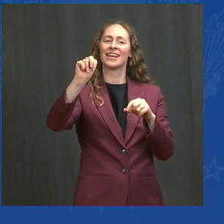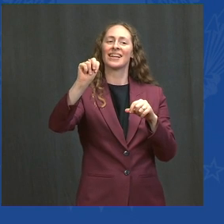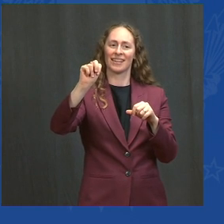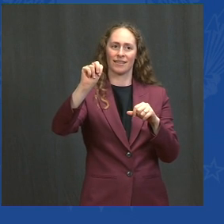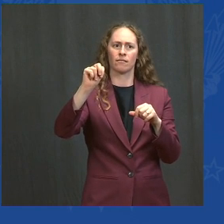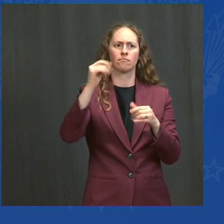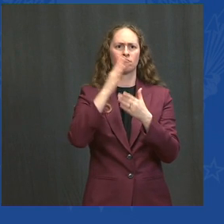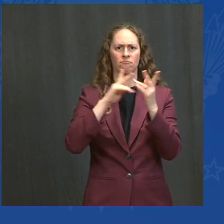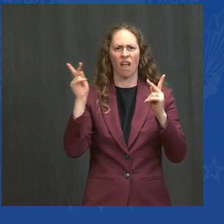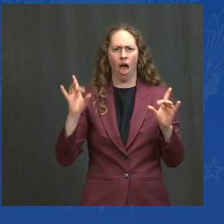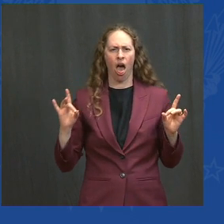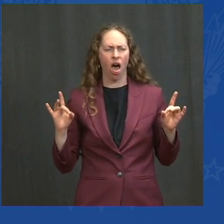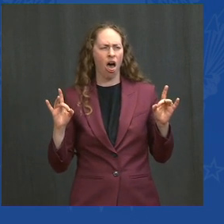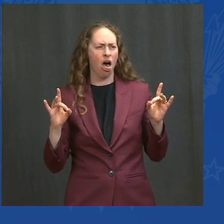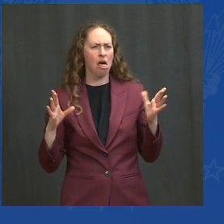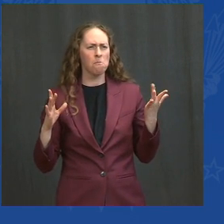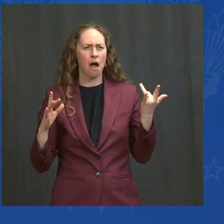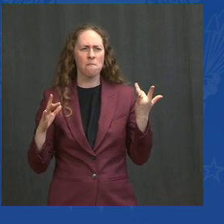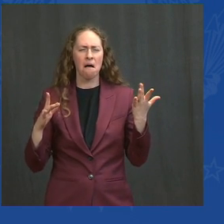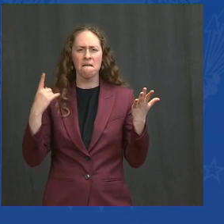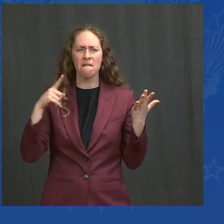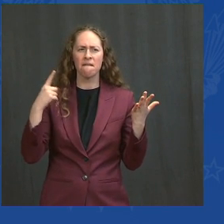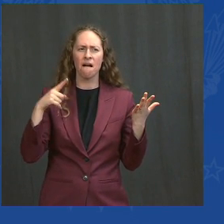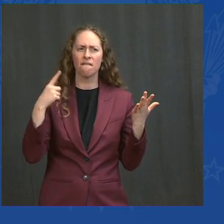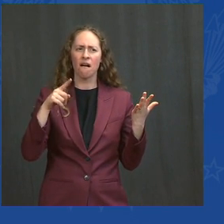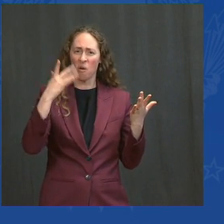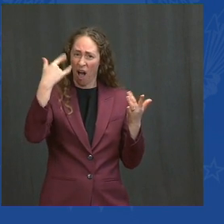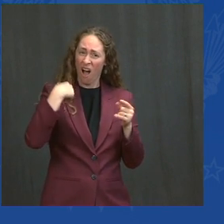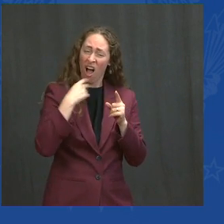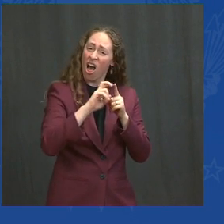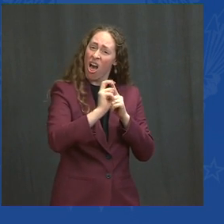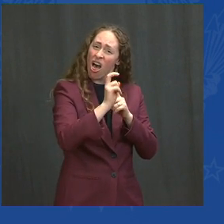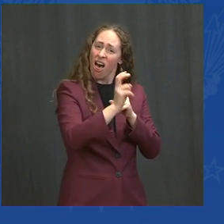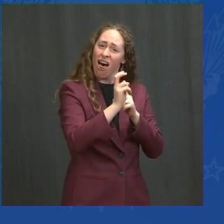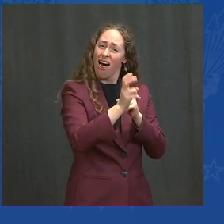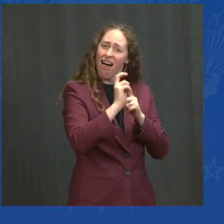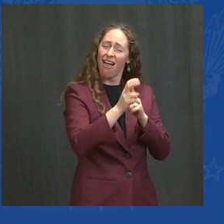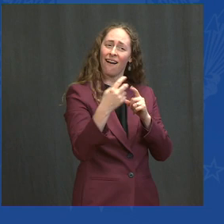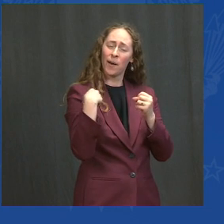But all kidding aside, studies show that if you can get to your destination